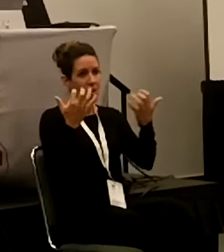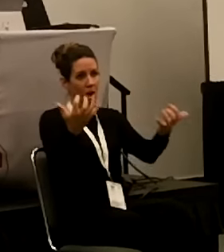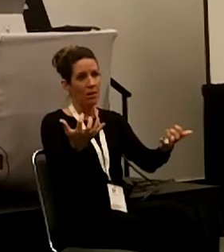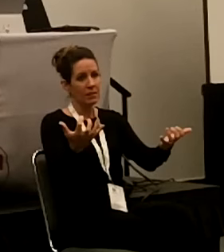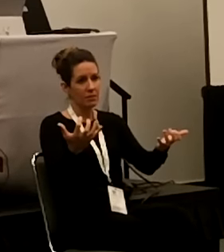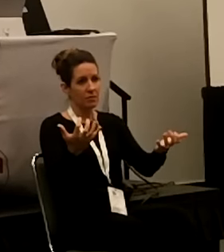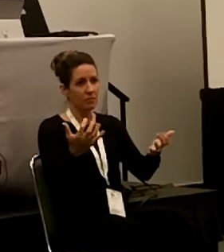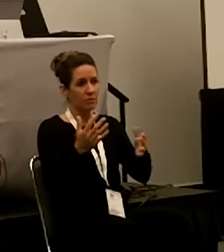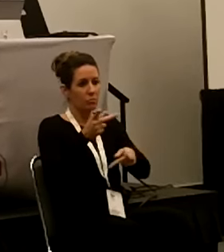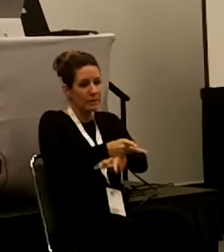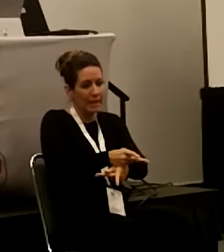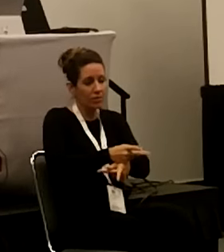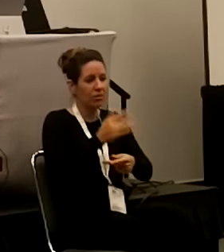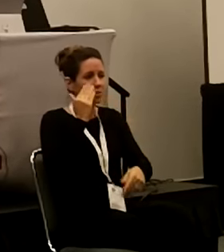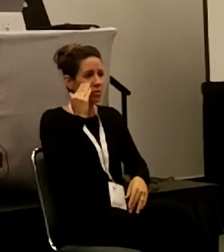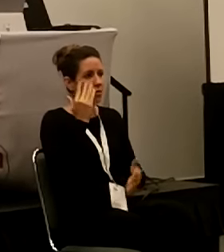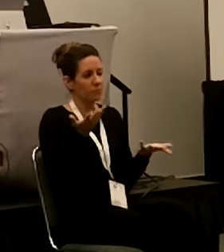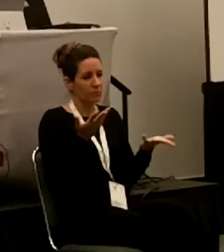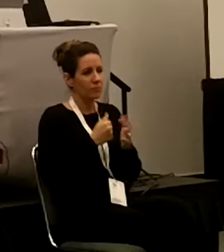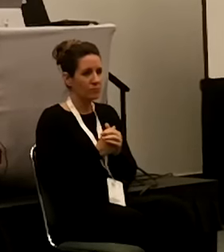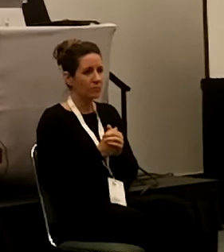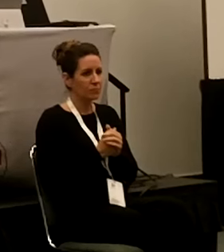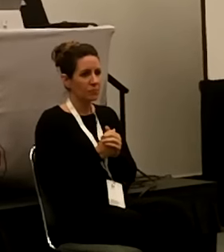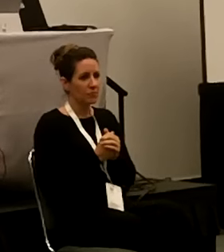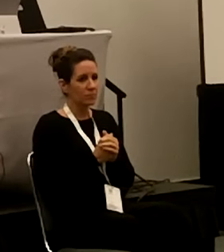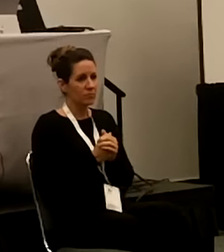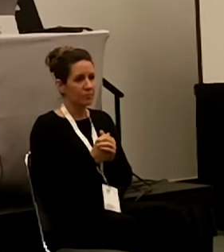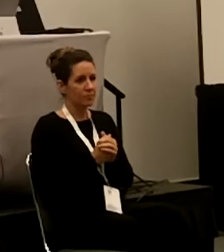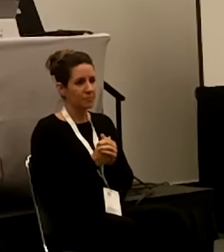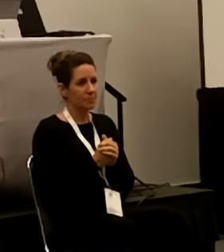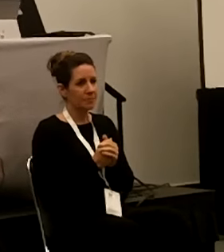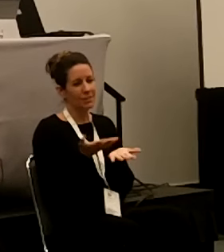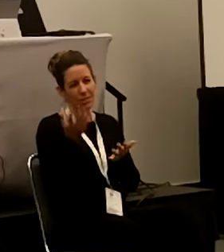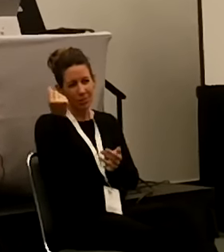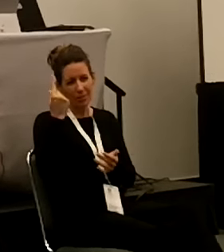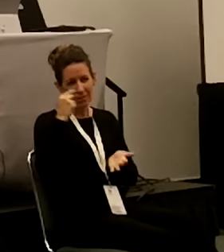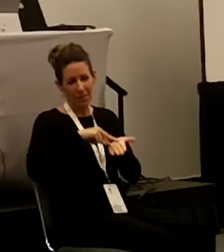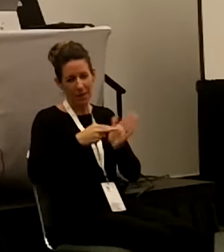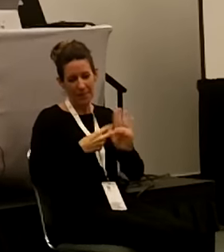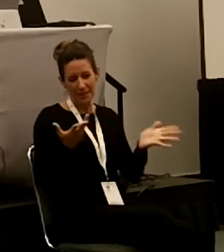and you know, you watch time and... you watch... Really, you know what I mean.